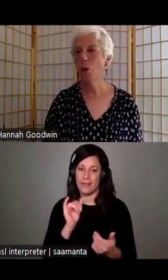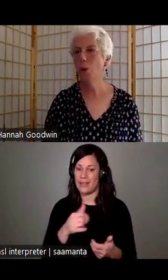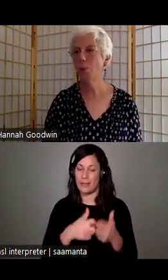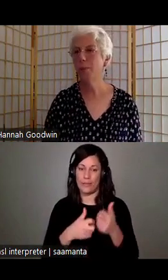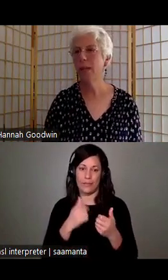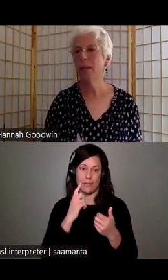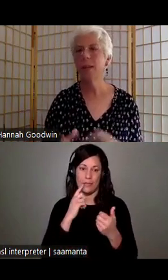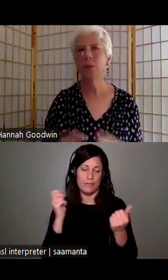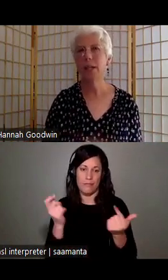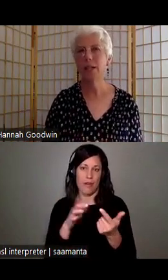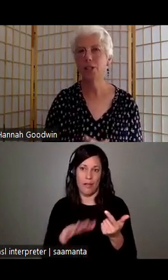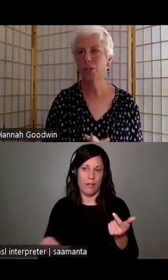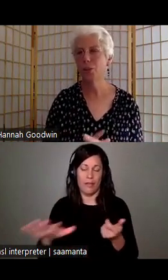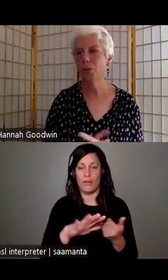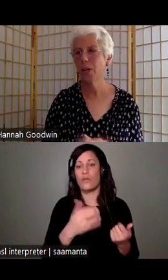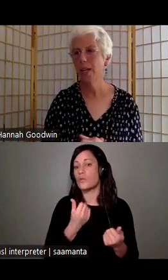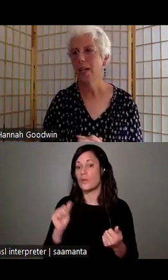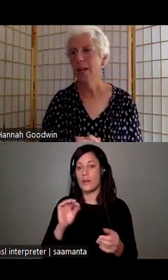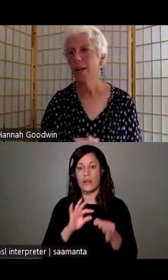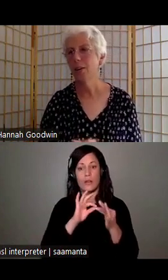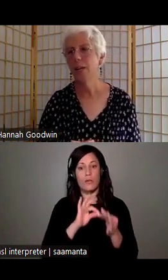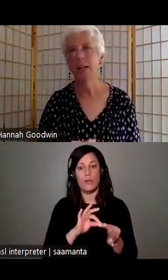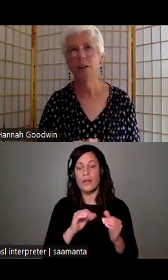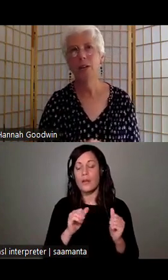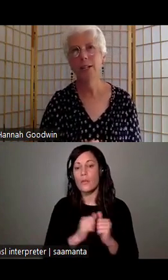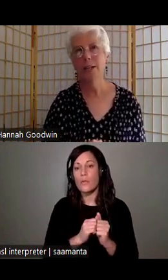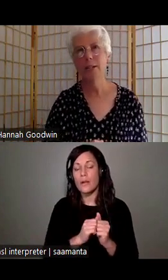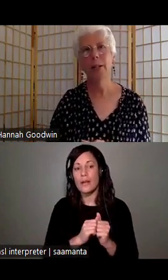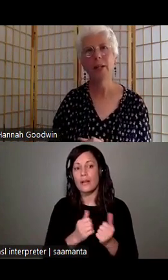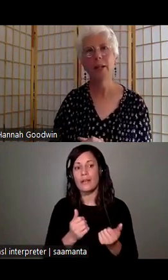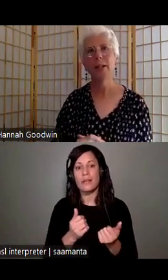So anything related to creating greater accessibility